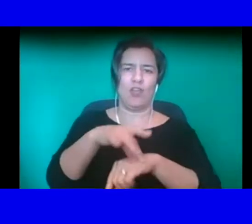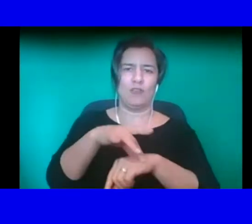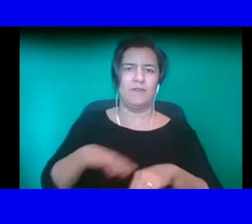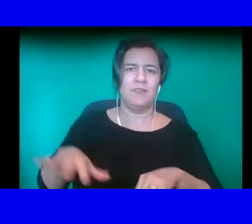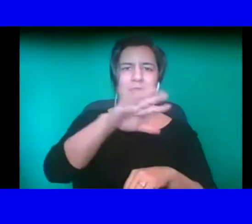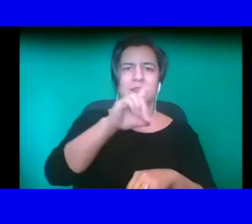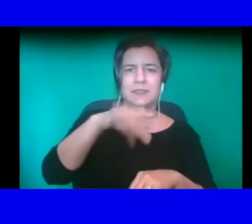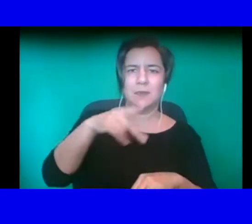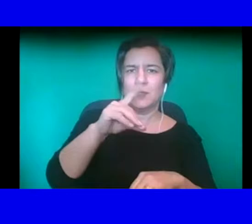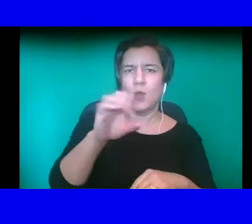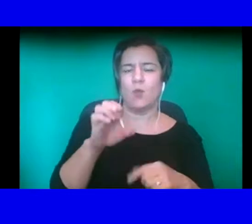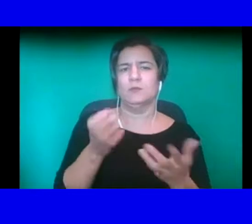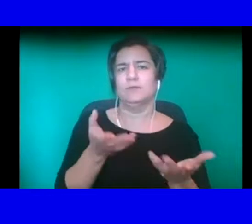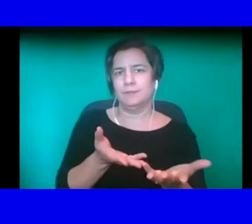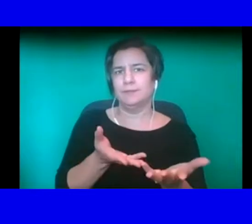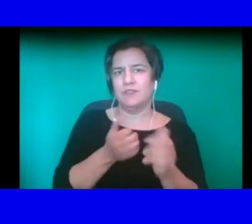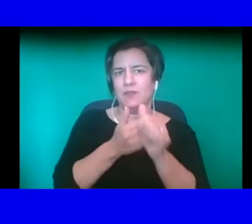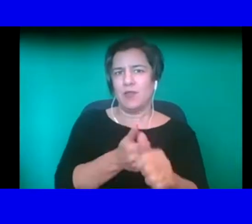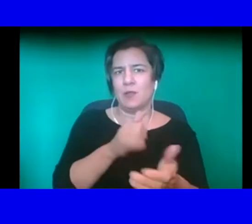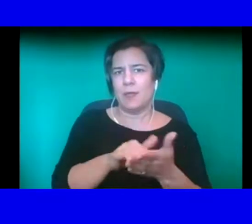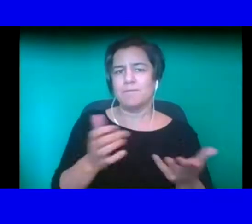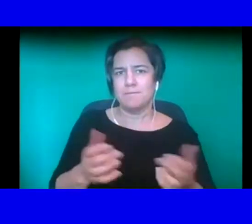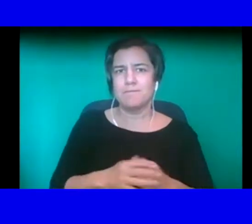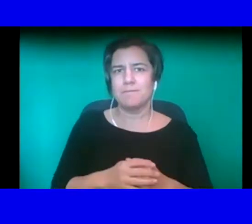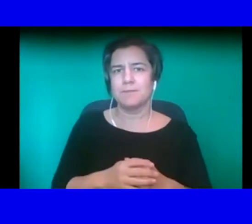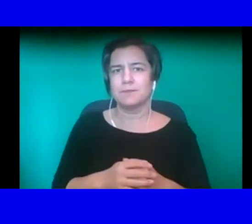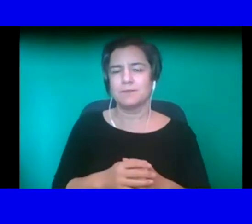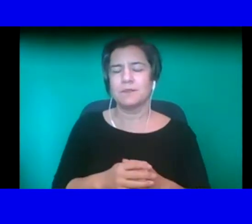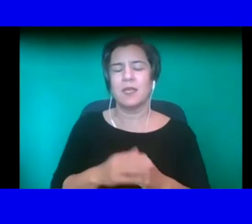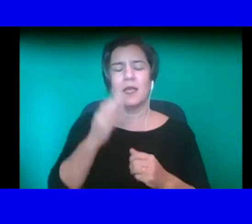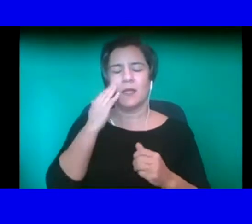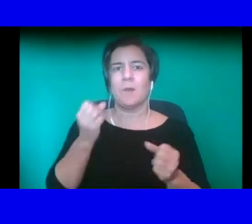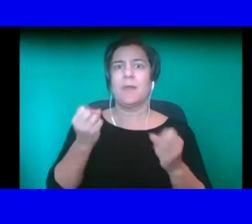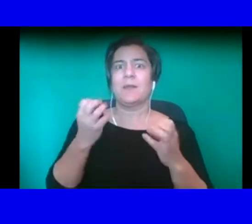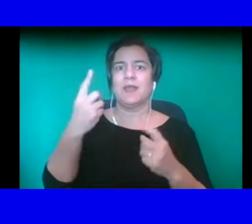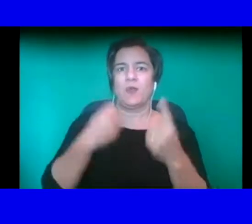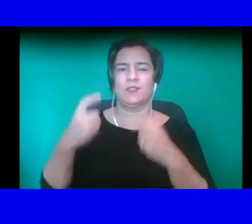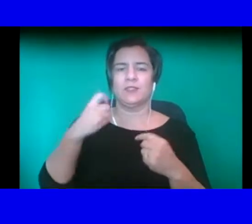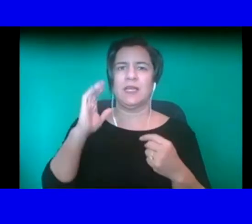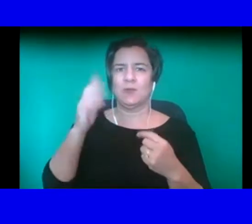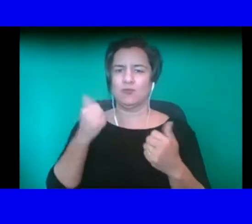But I know there are many, many questions, which I will try to be looking at as we go on.